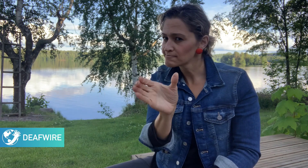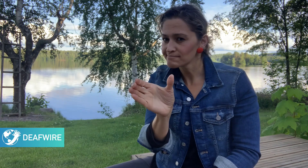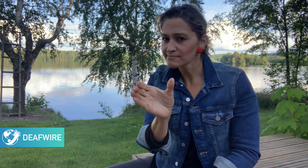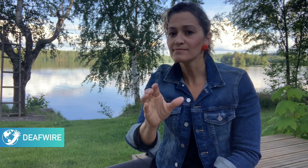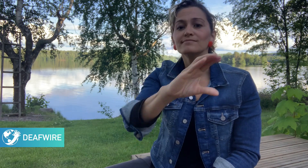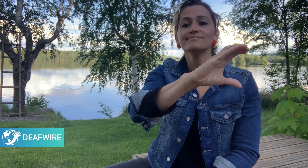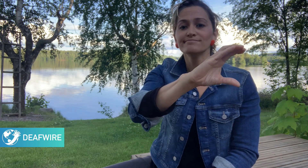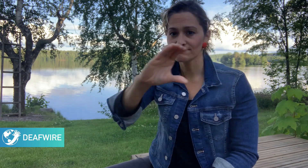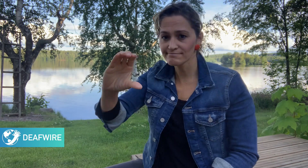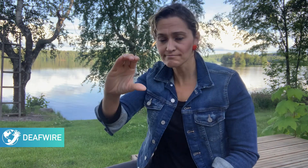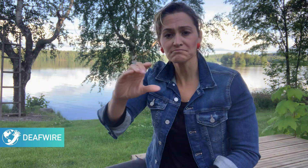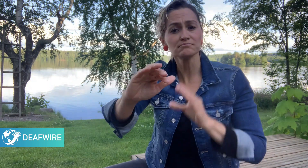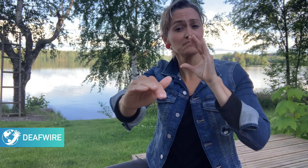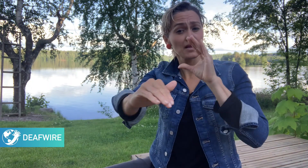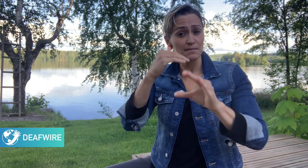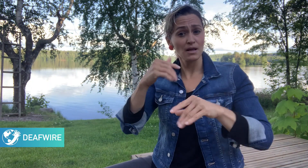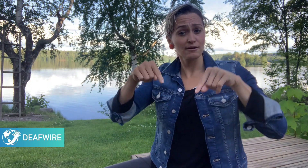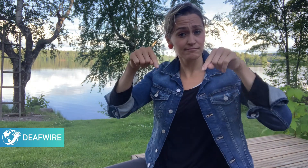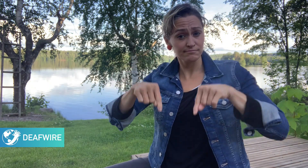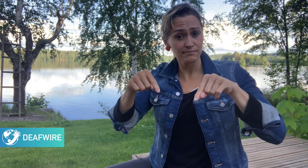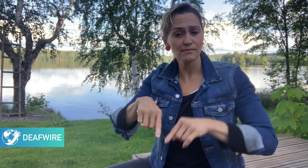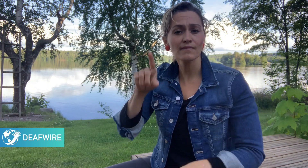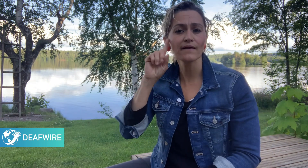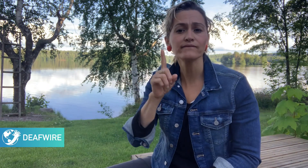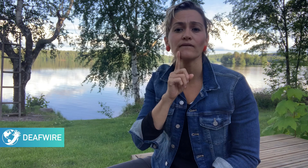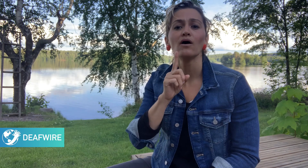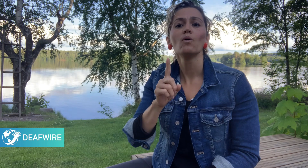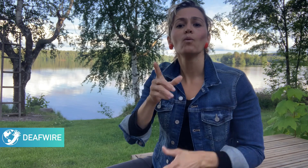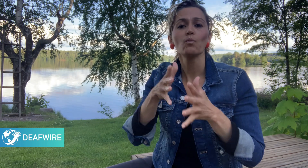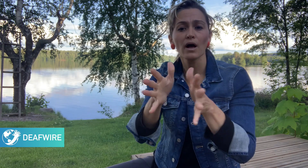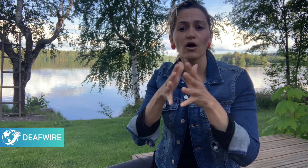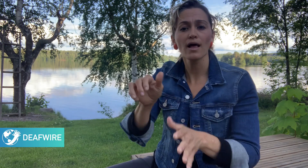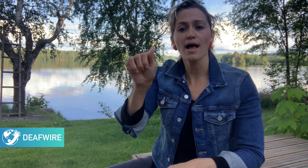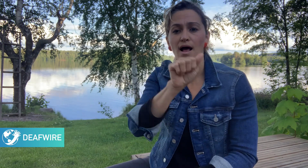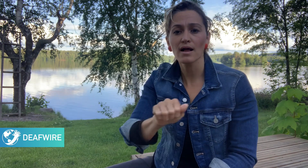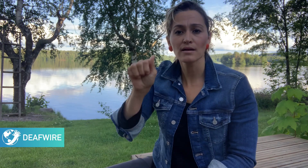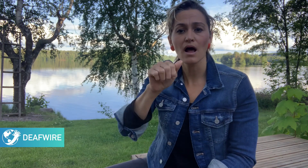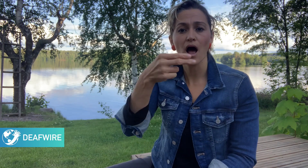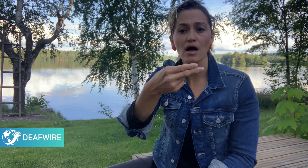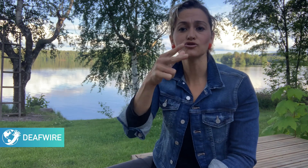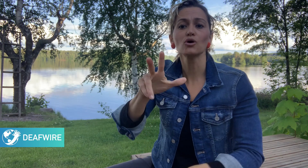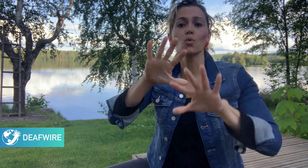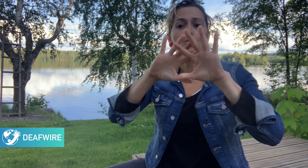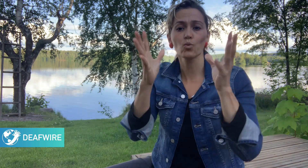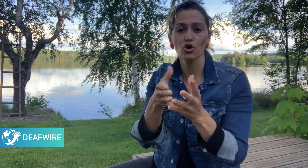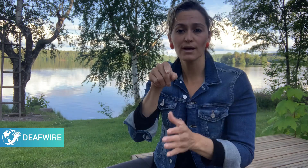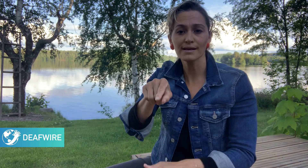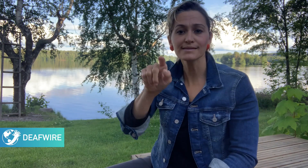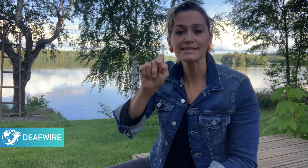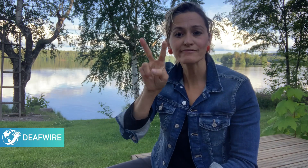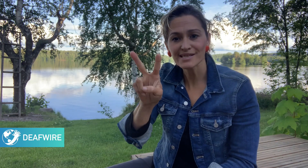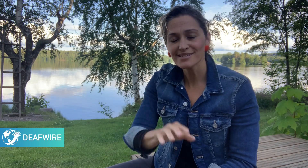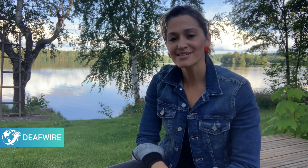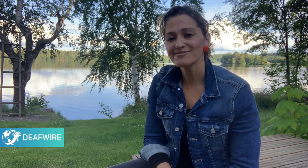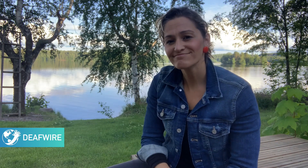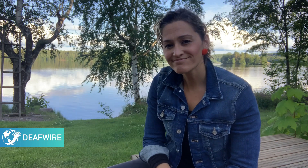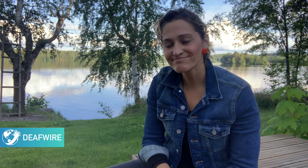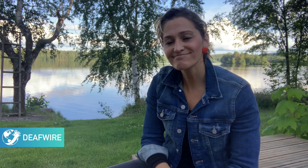in landscape format to deafwire@h3world.tv.